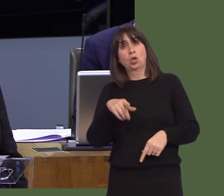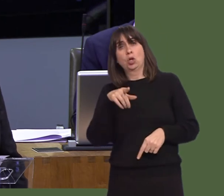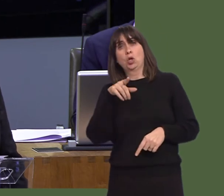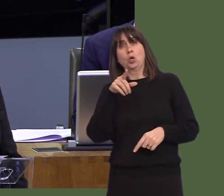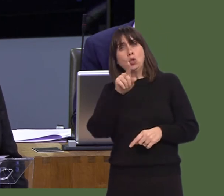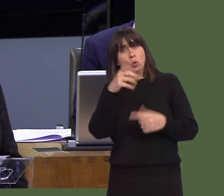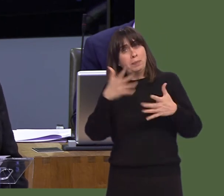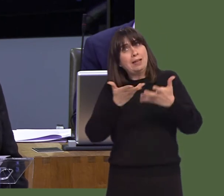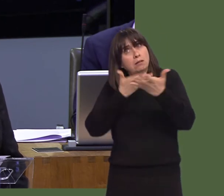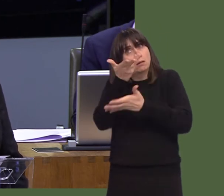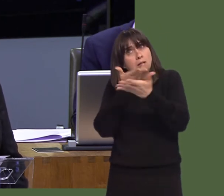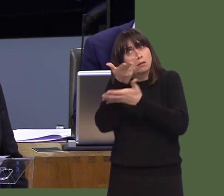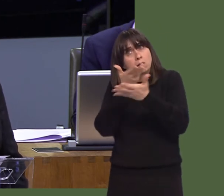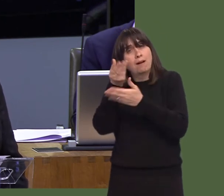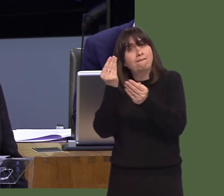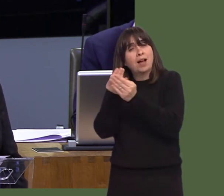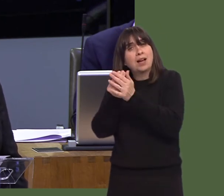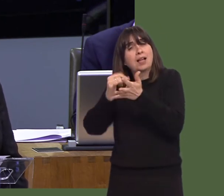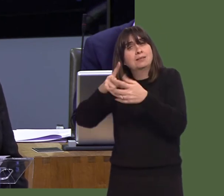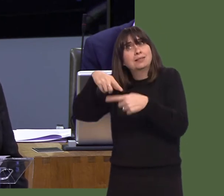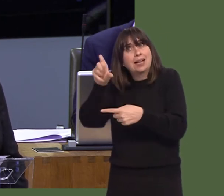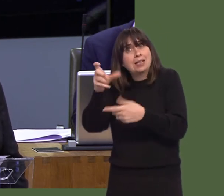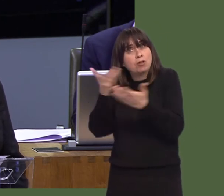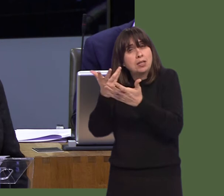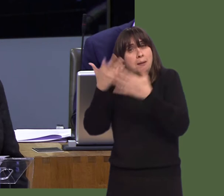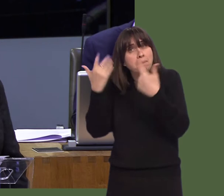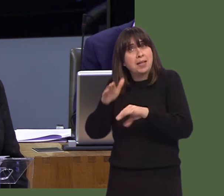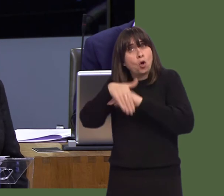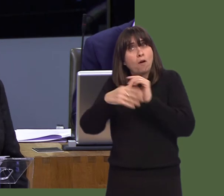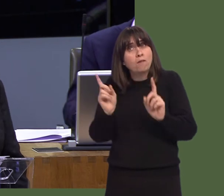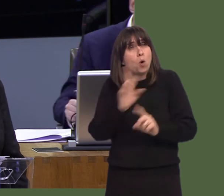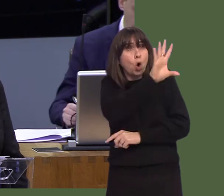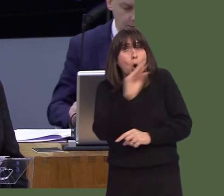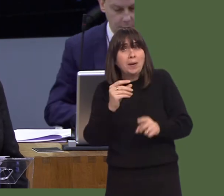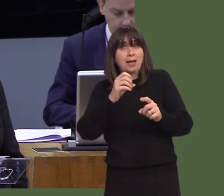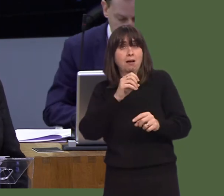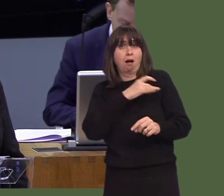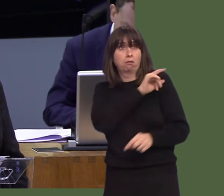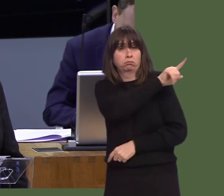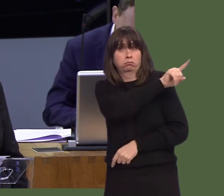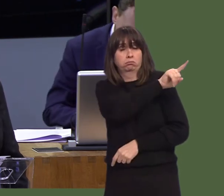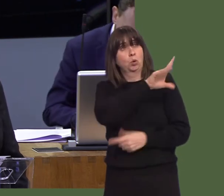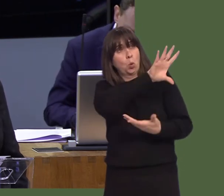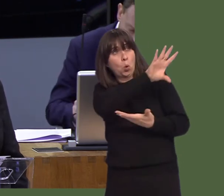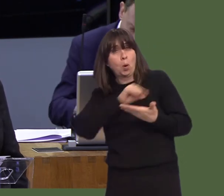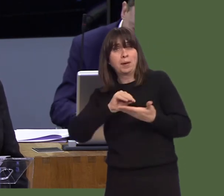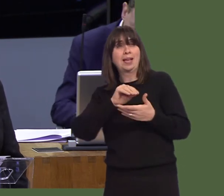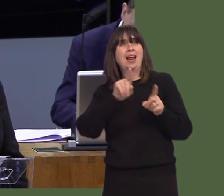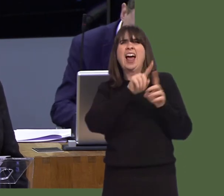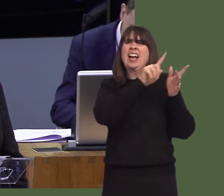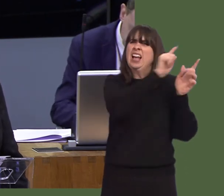behalf of the Welsh Conservatives in the National Assembly, and wish him well in his political